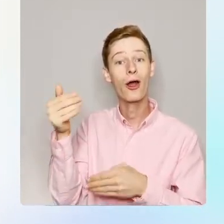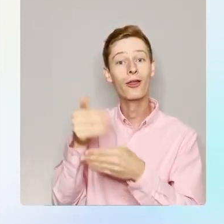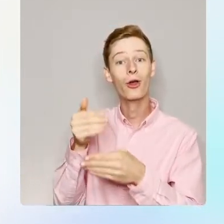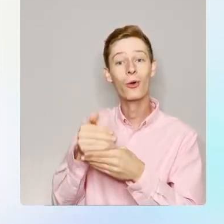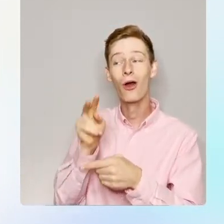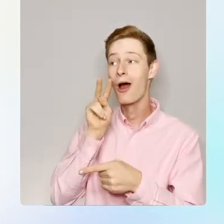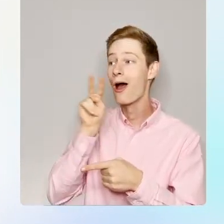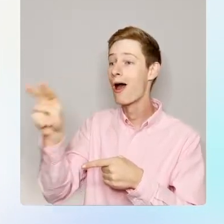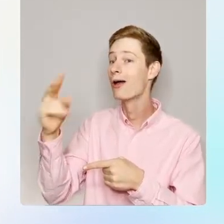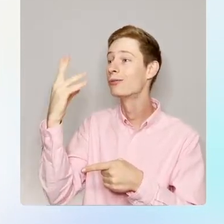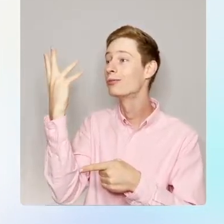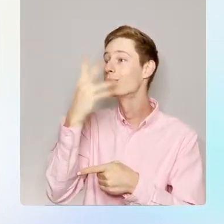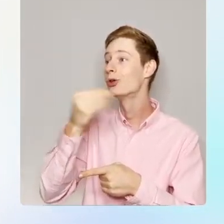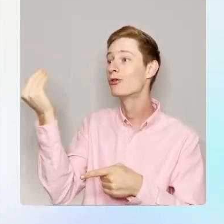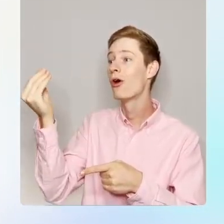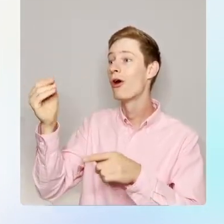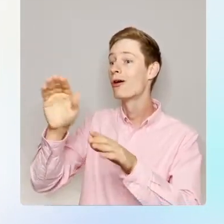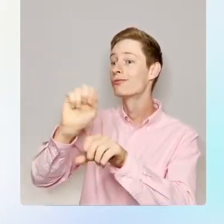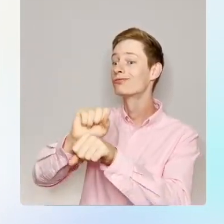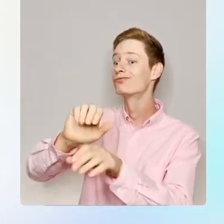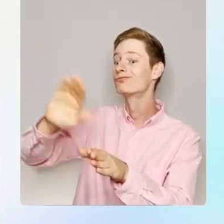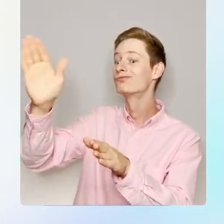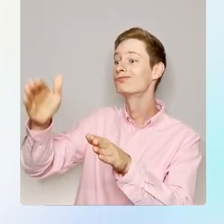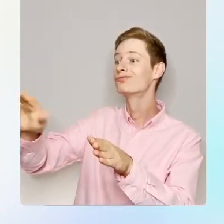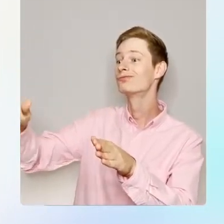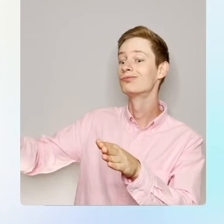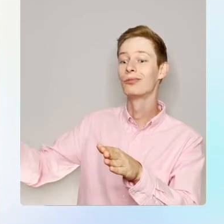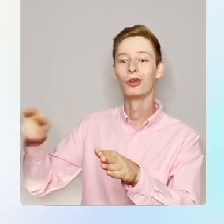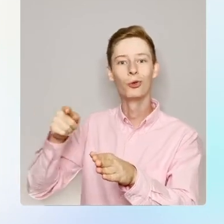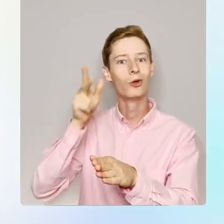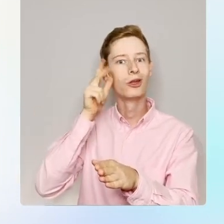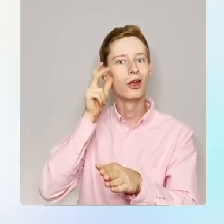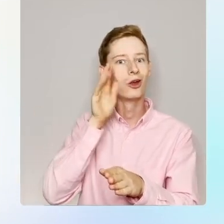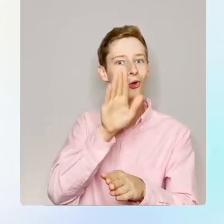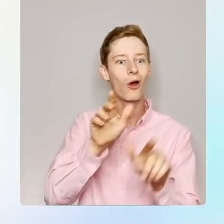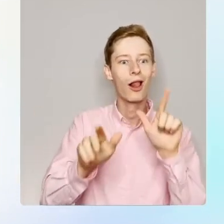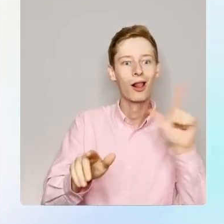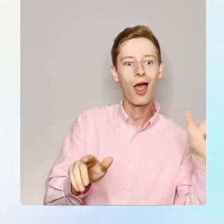at the beautiful scenery," you should hear my voice coming from your left and behind you,